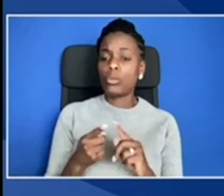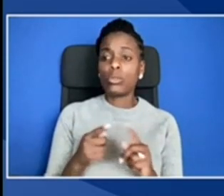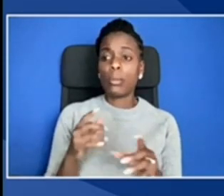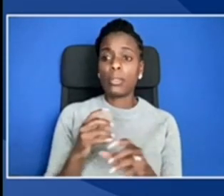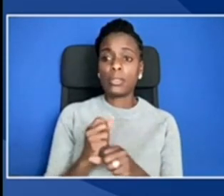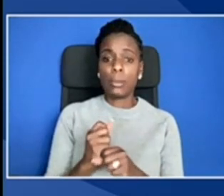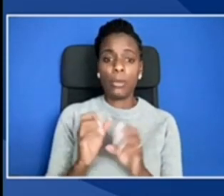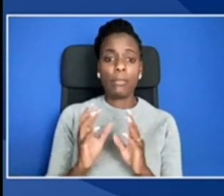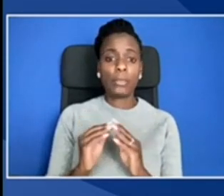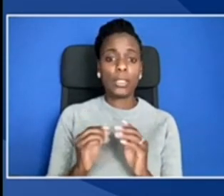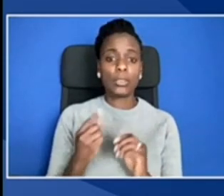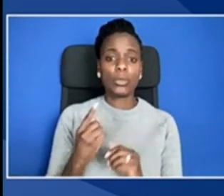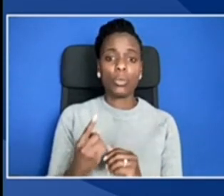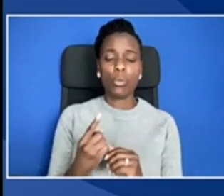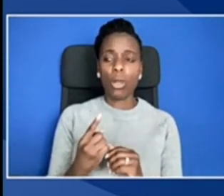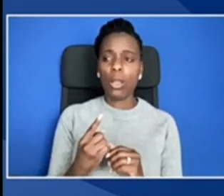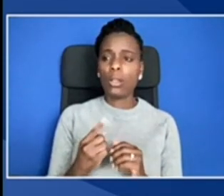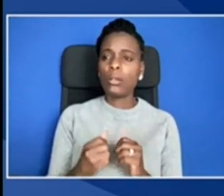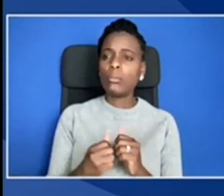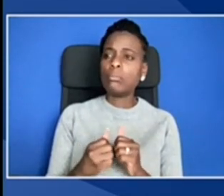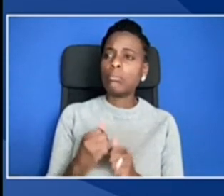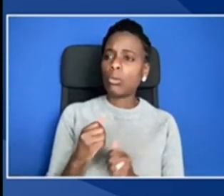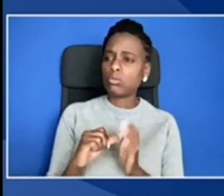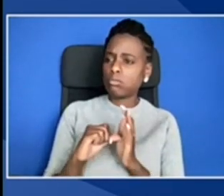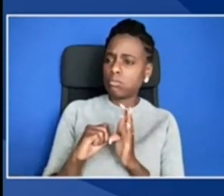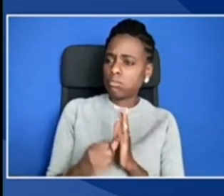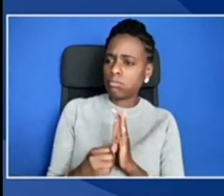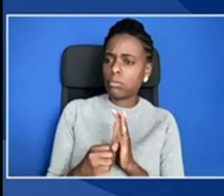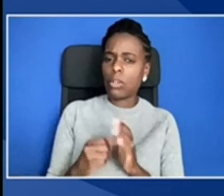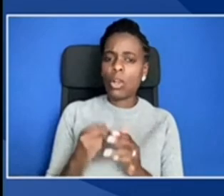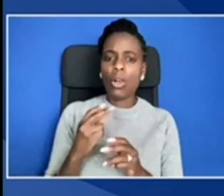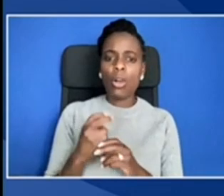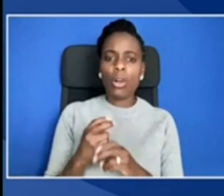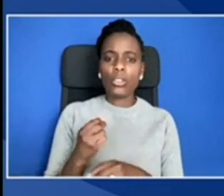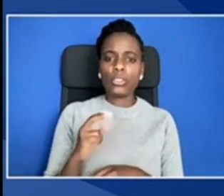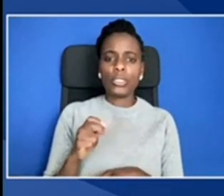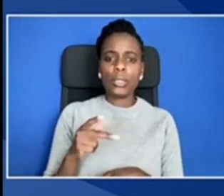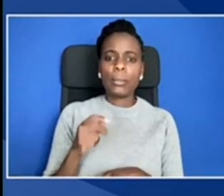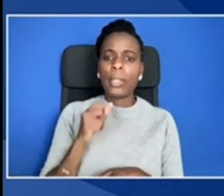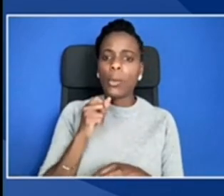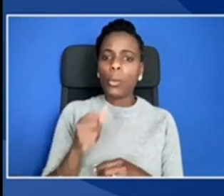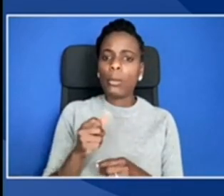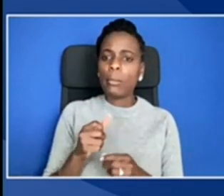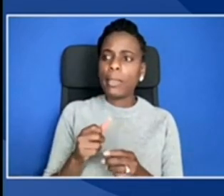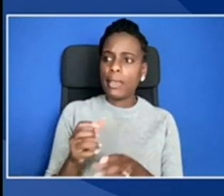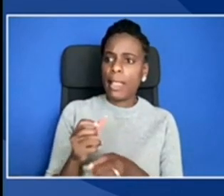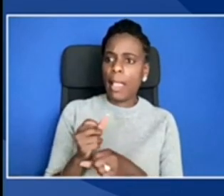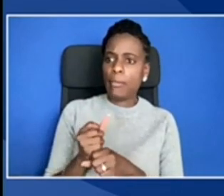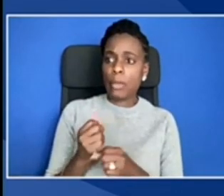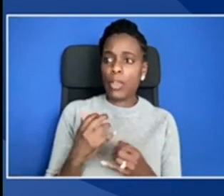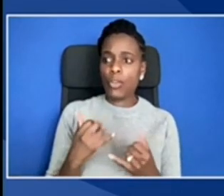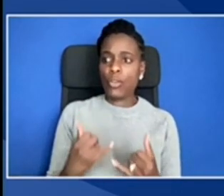indicative of a hardship that would not otherwise be captured by an existing Federal program, such as Income Driven